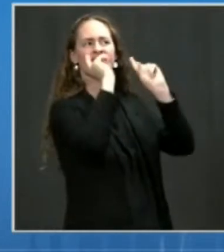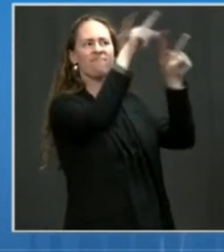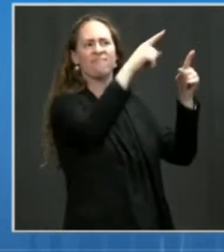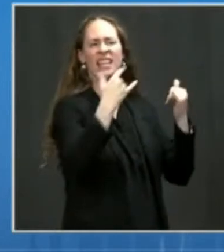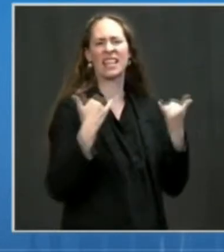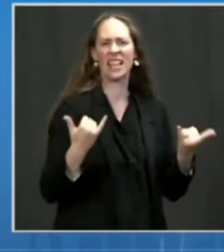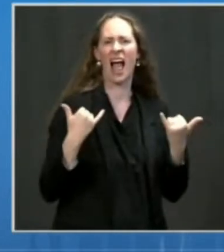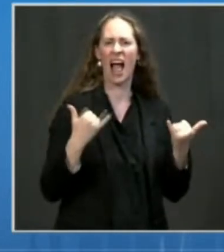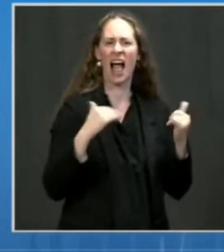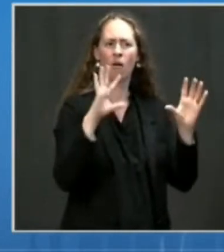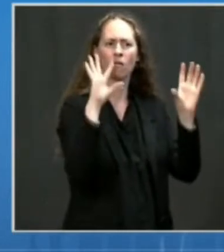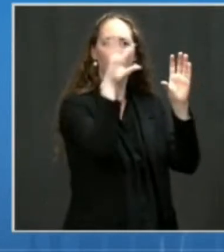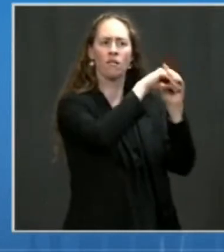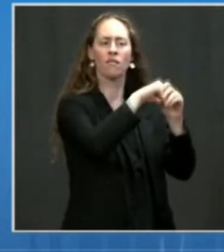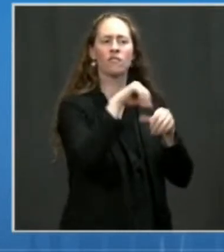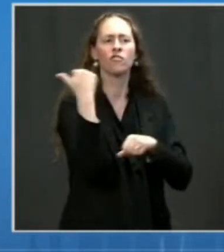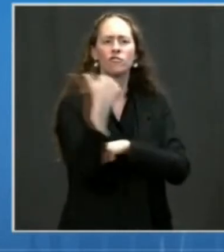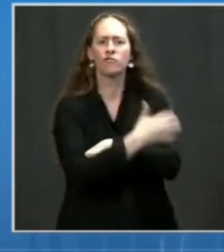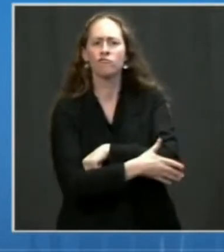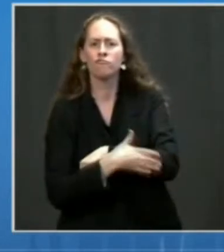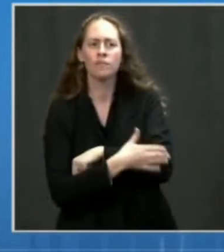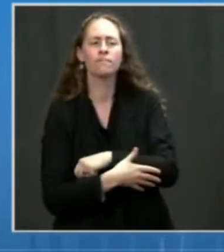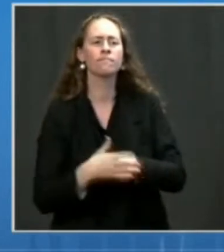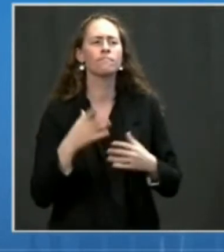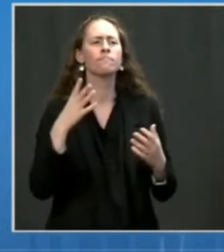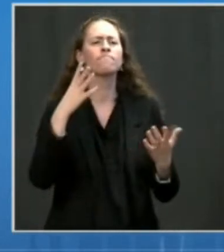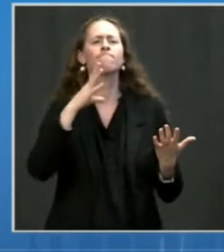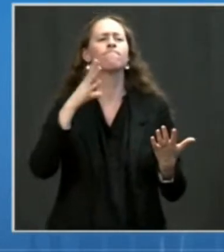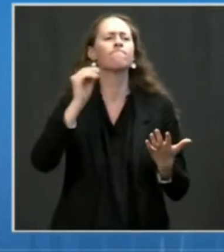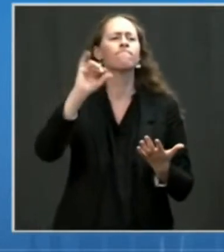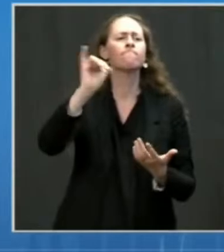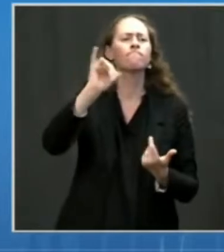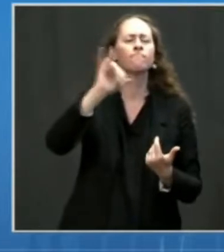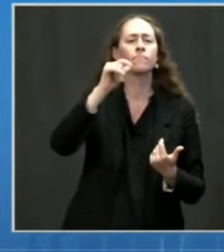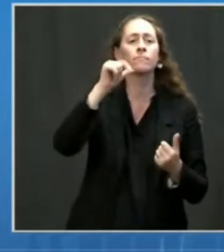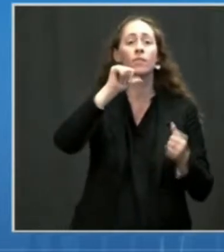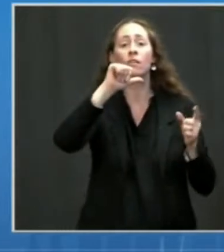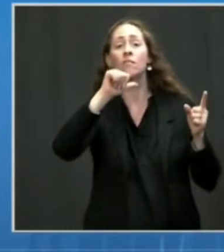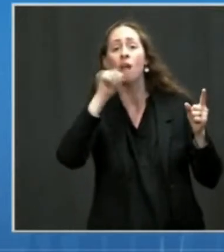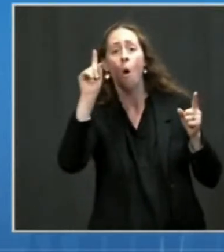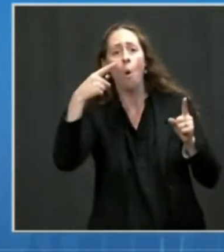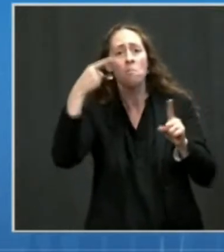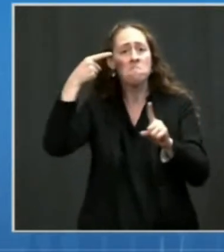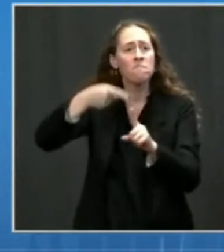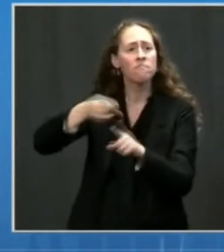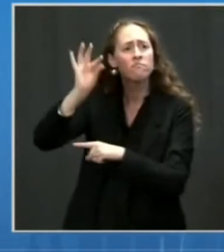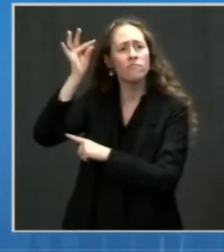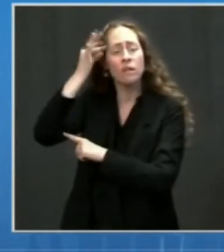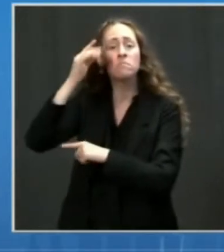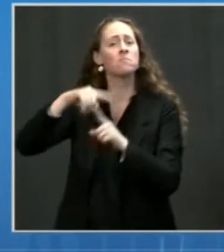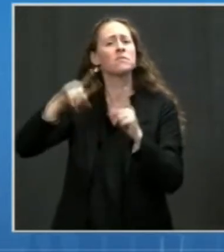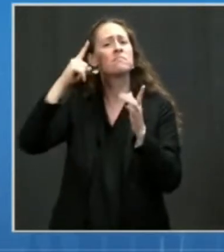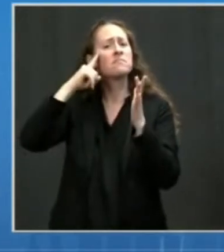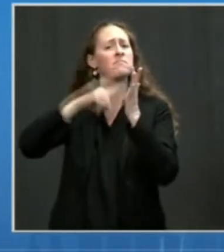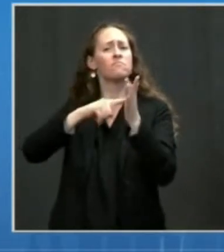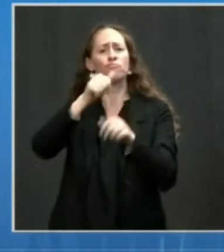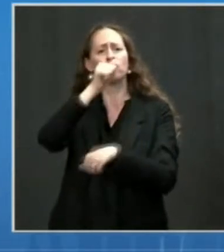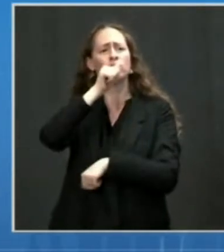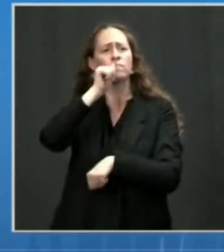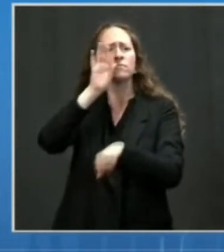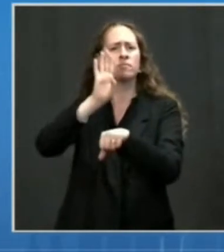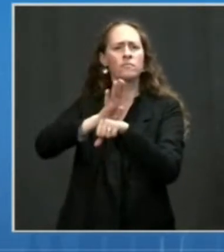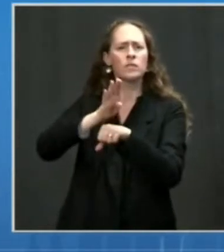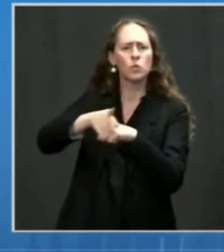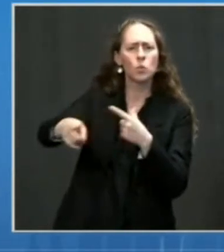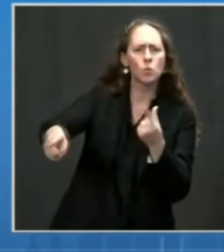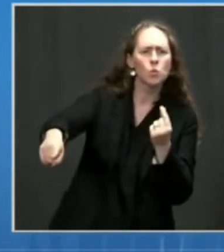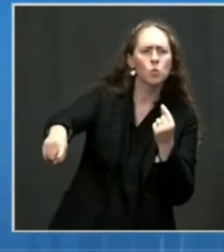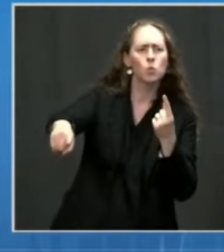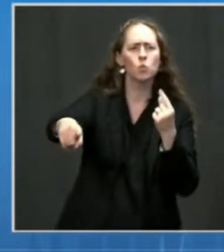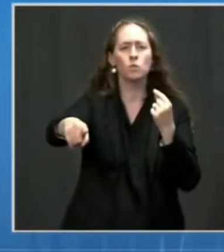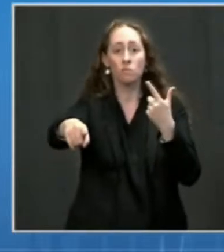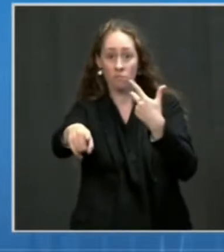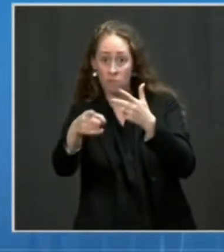THEY'LL ADD COVID TO THE LIST